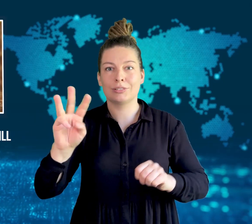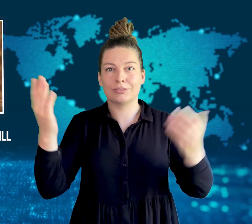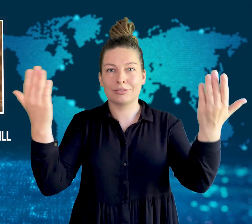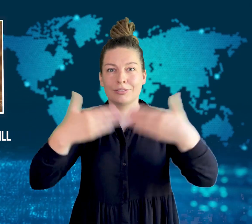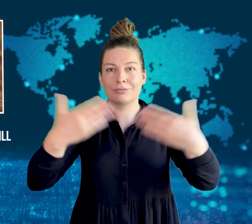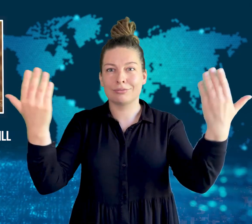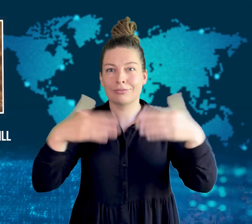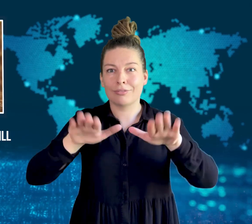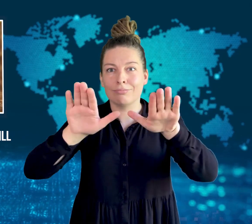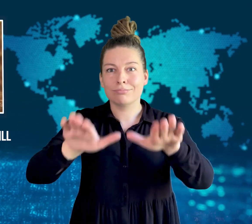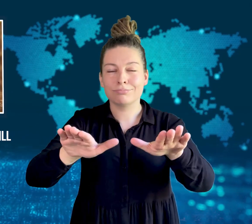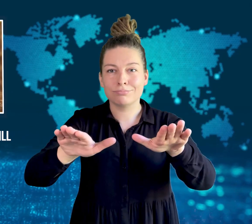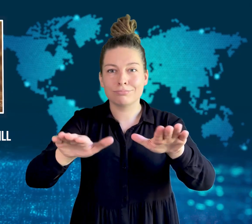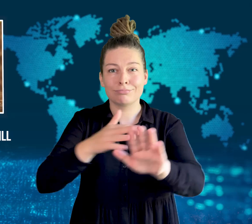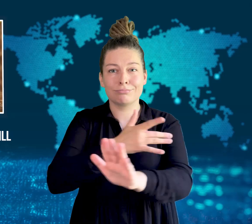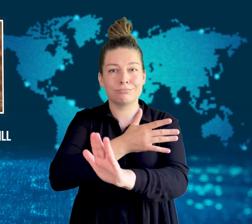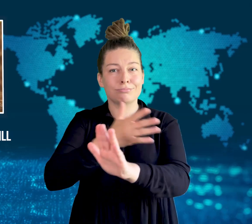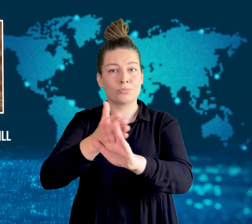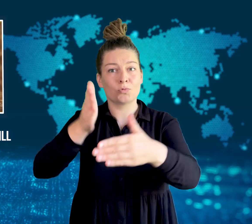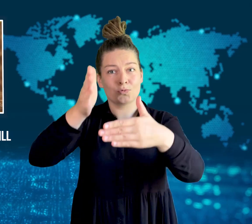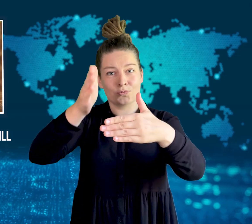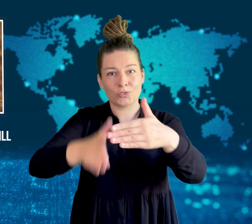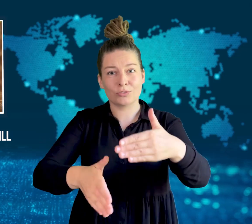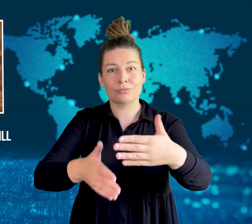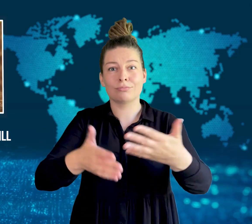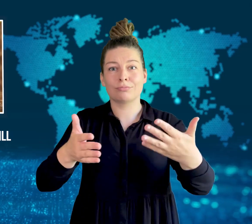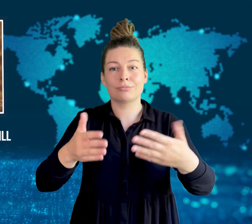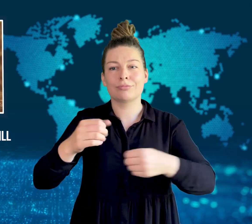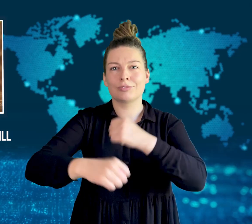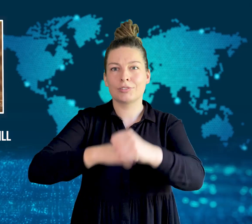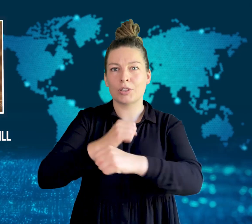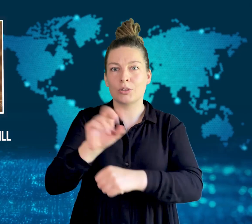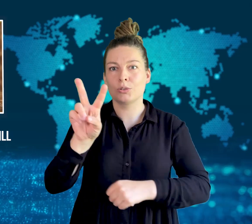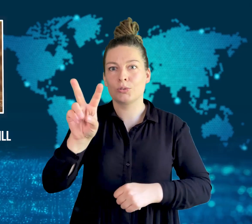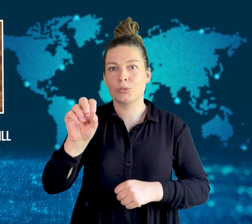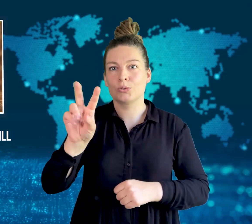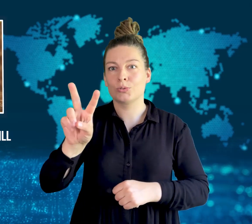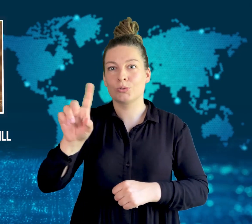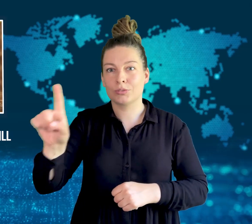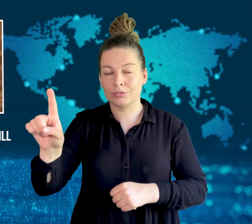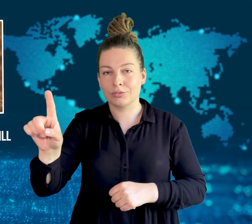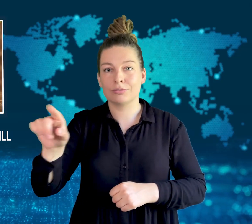During his stay, Dutta accumulated a debt of almost $94,000 USD.